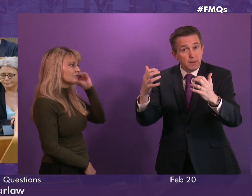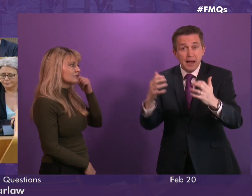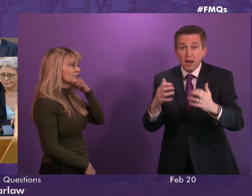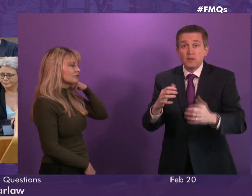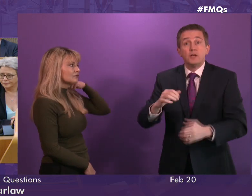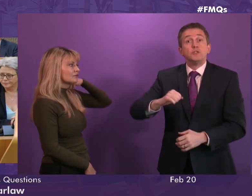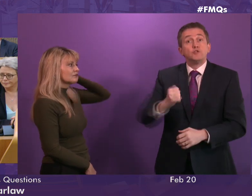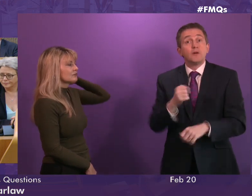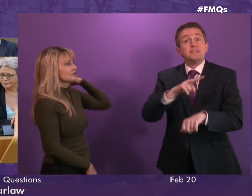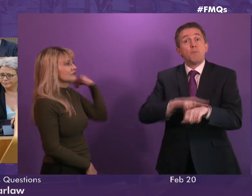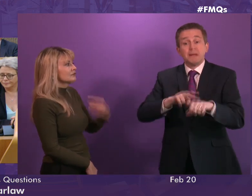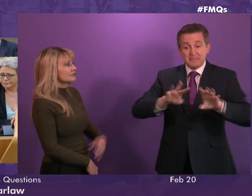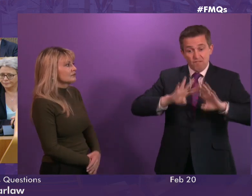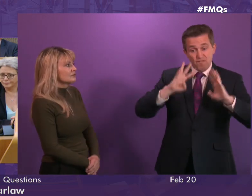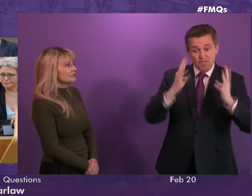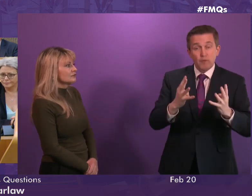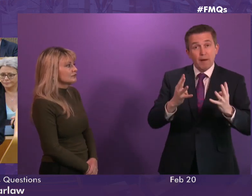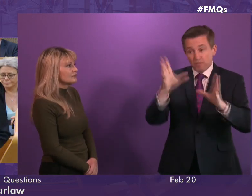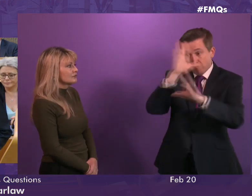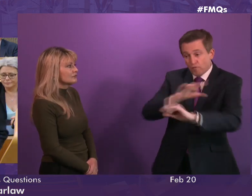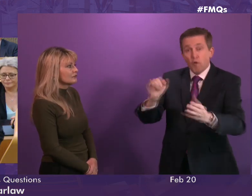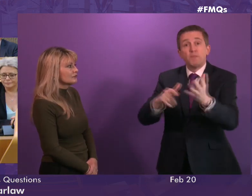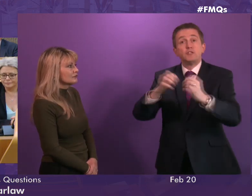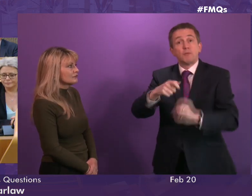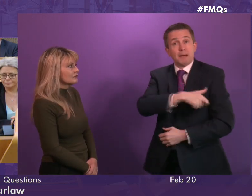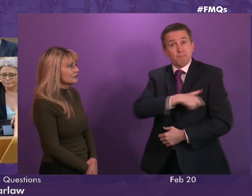Federation in Parliament today in its submission to the Justice Sub-Committee on Policing. It said: